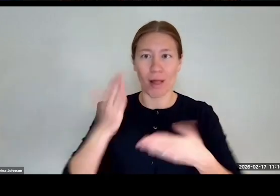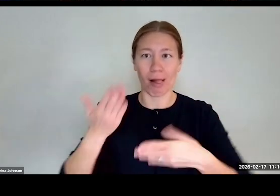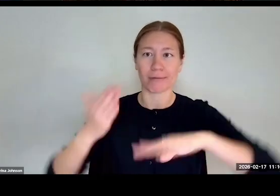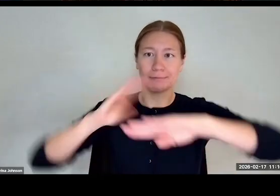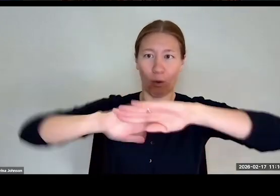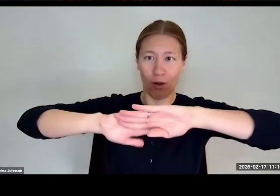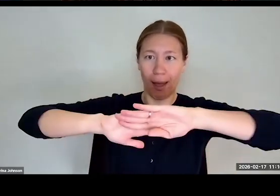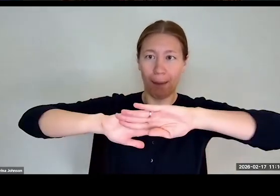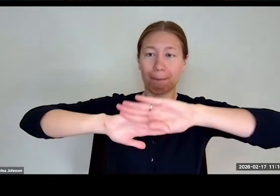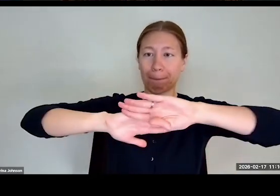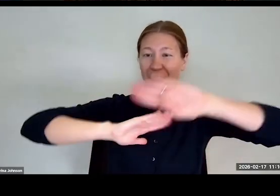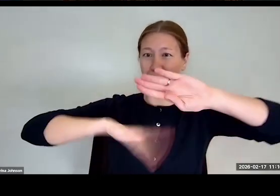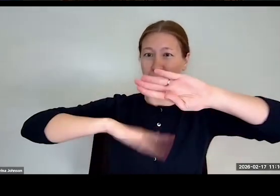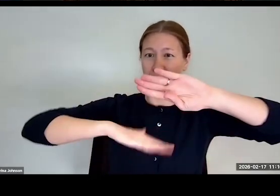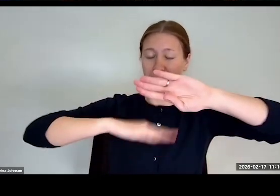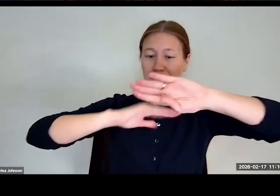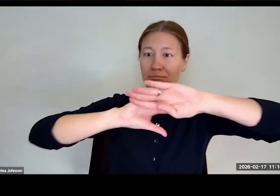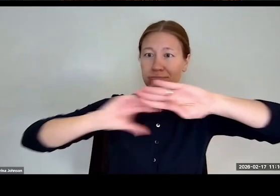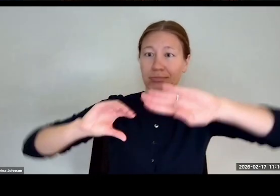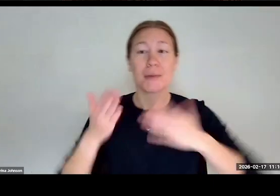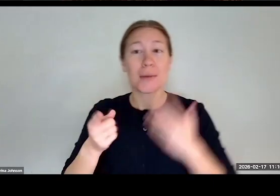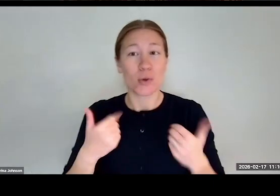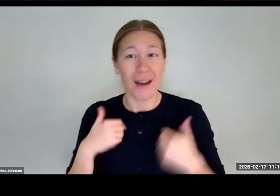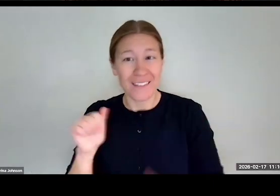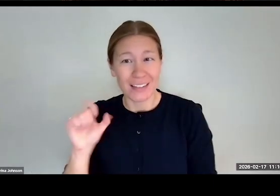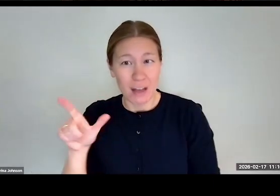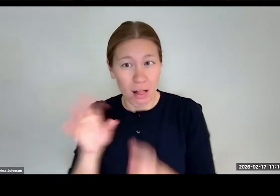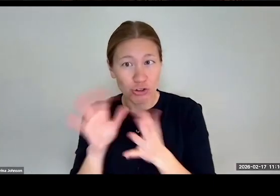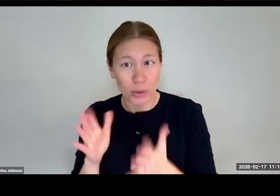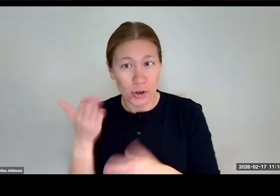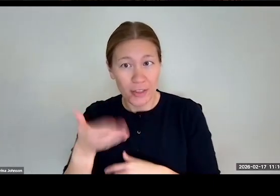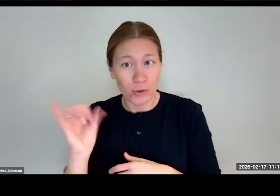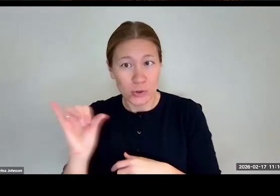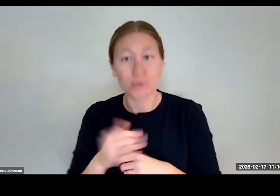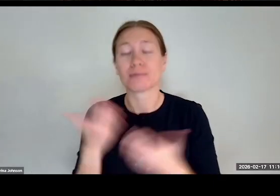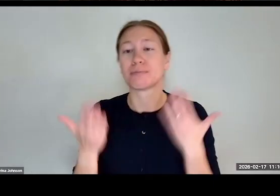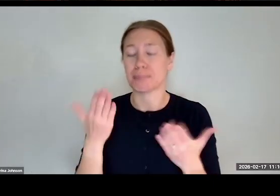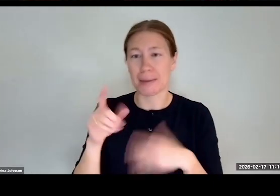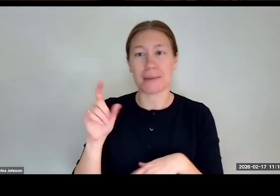If you are using ASL interpretation, you also may need to leave room for a picture